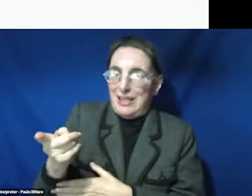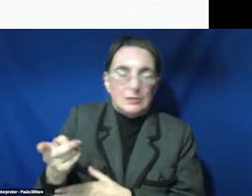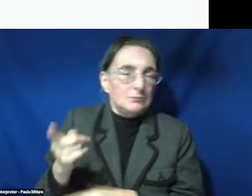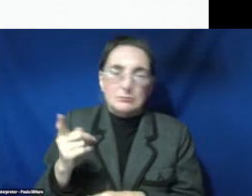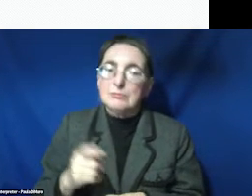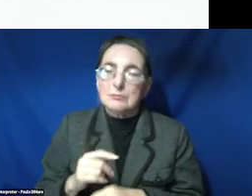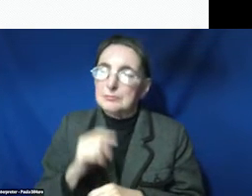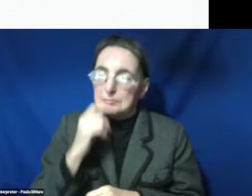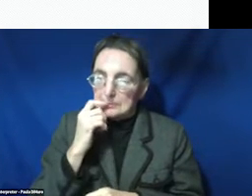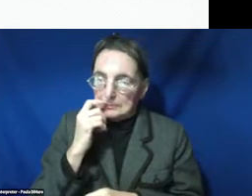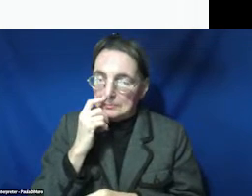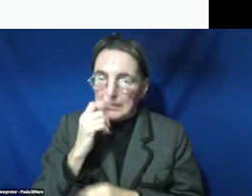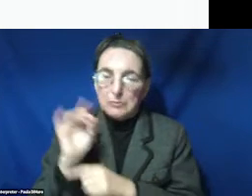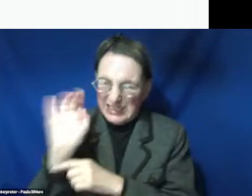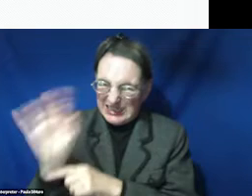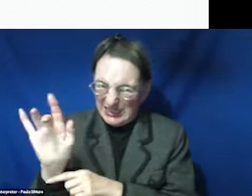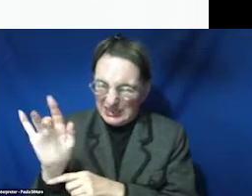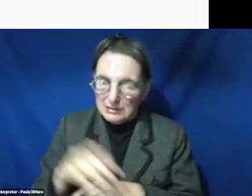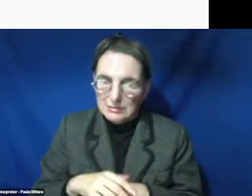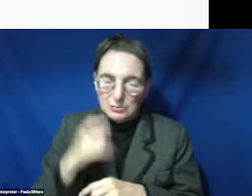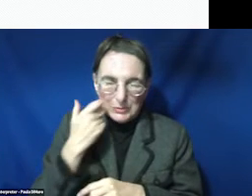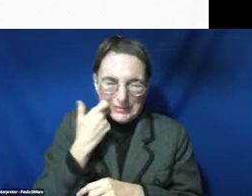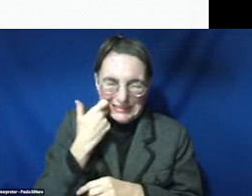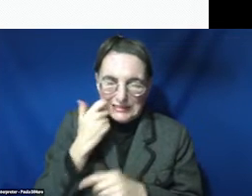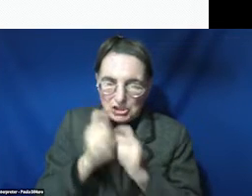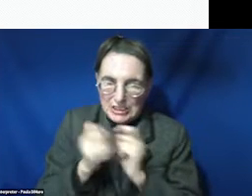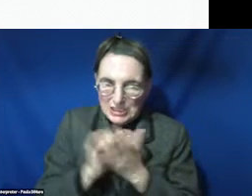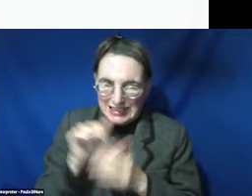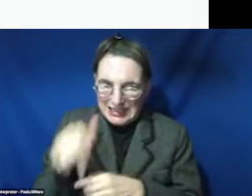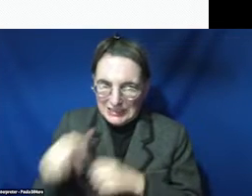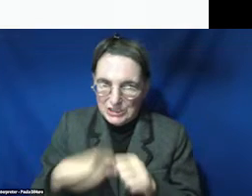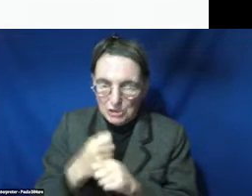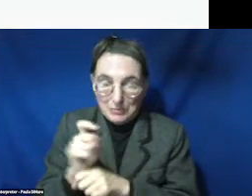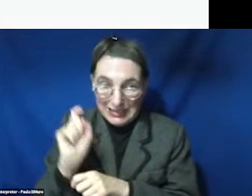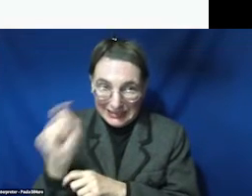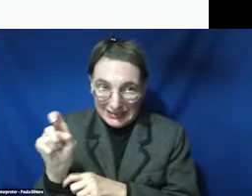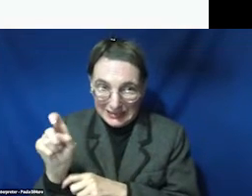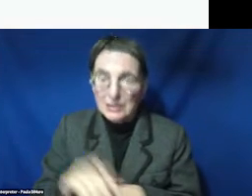because this is something we have changed recently this year. So this is where your proposal is going.